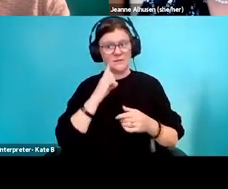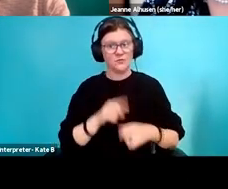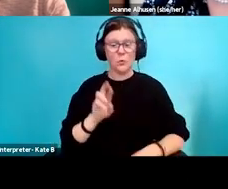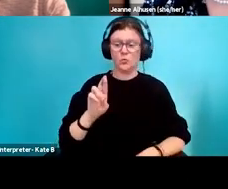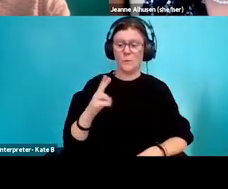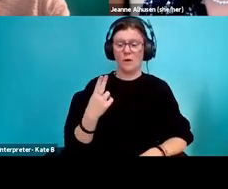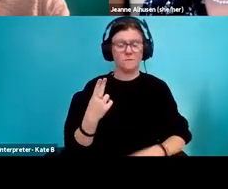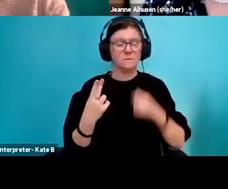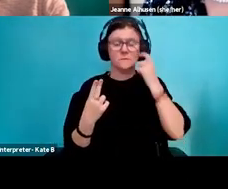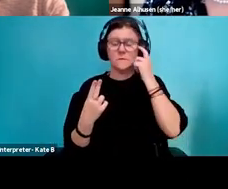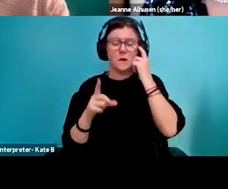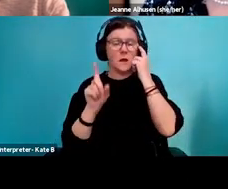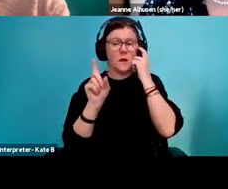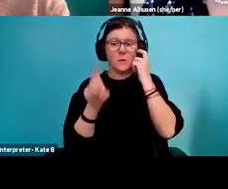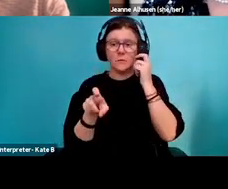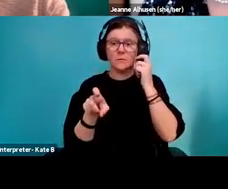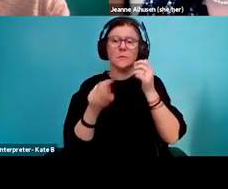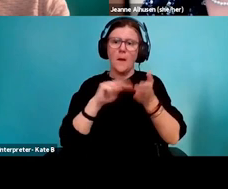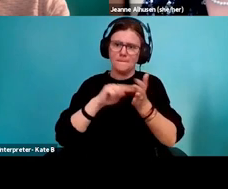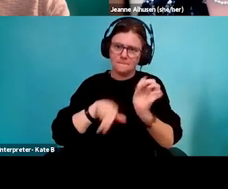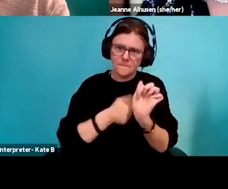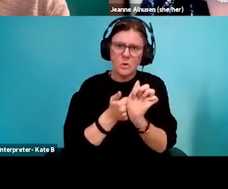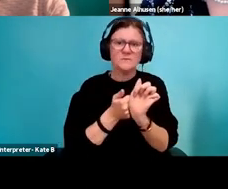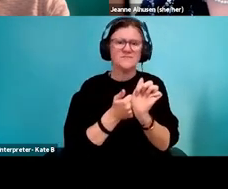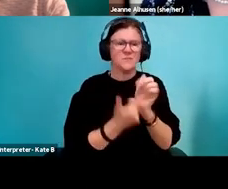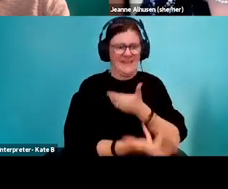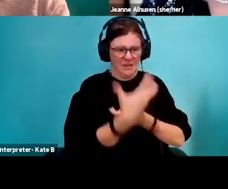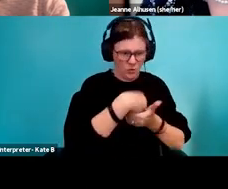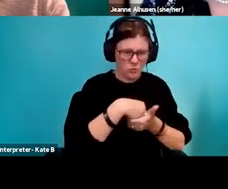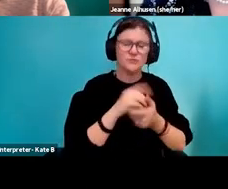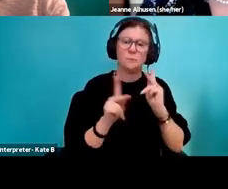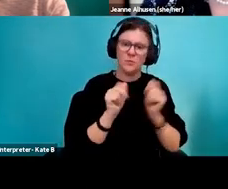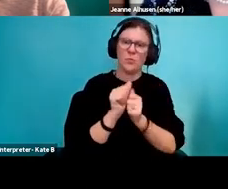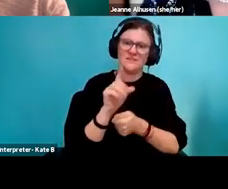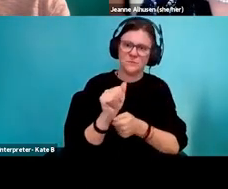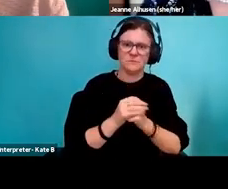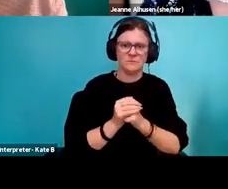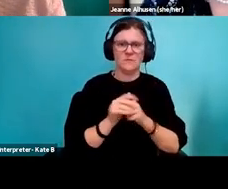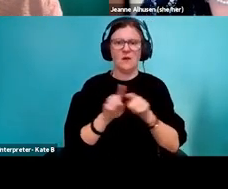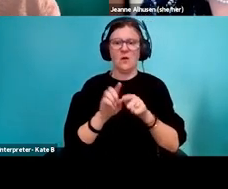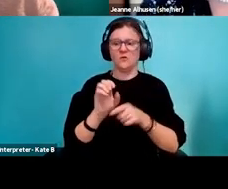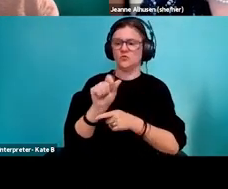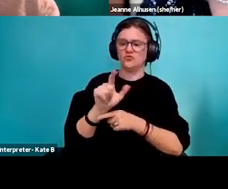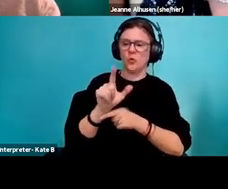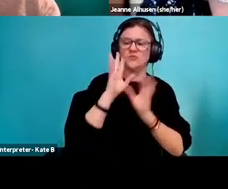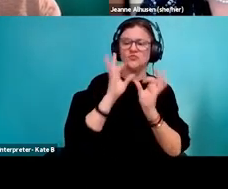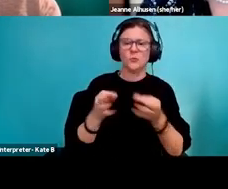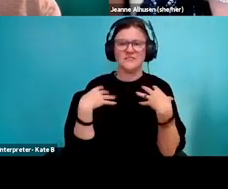health needs very purposeful inclusion of social determinants of health, with the continued